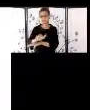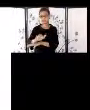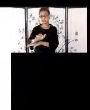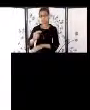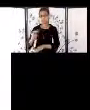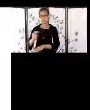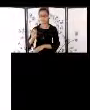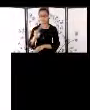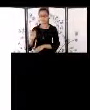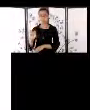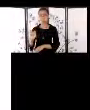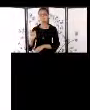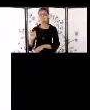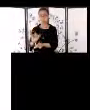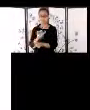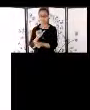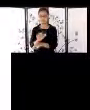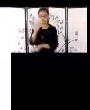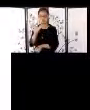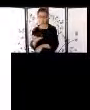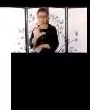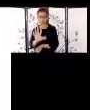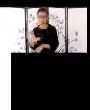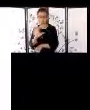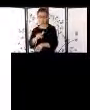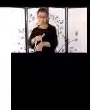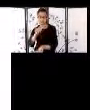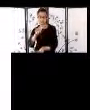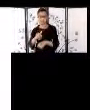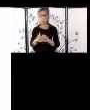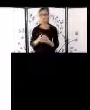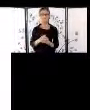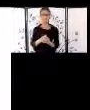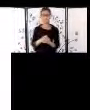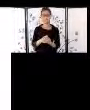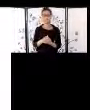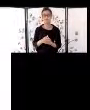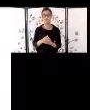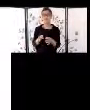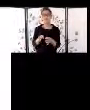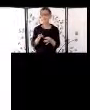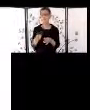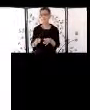program. Late submissions will not be accepted so make sure to review the Deadline Extension